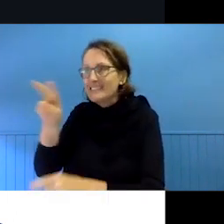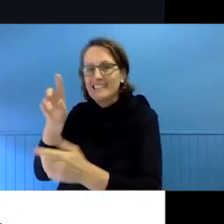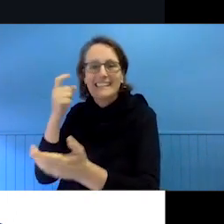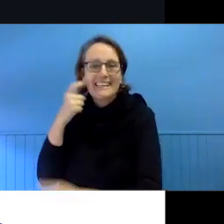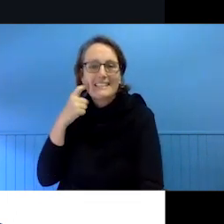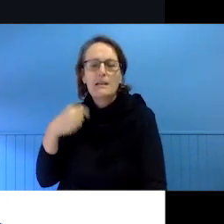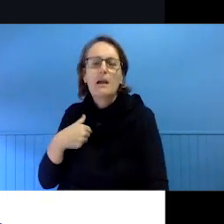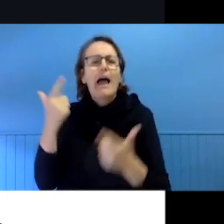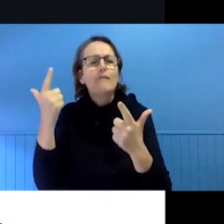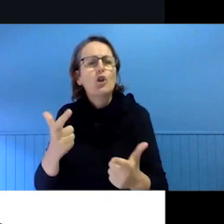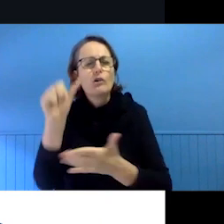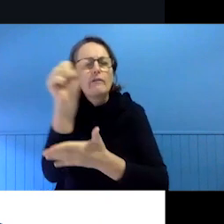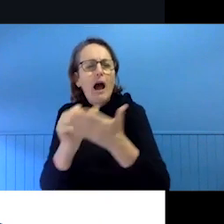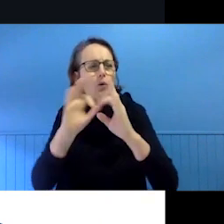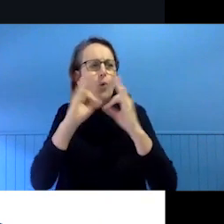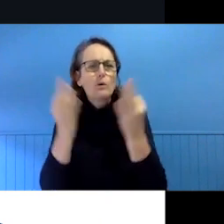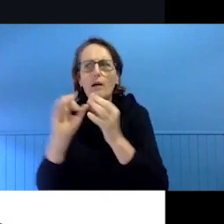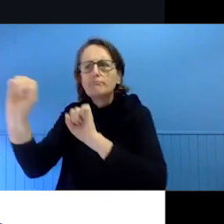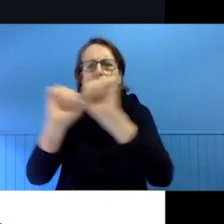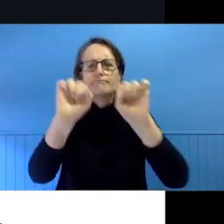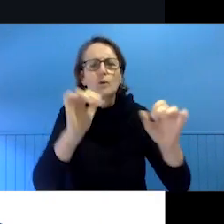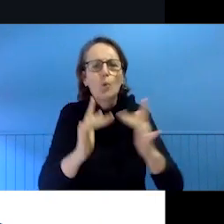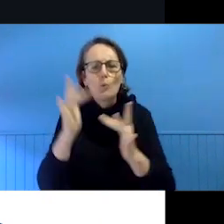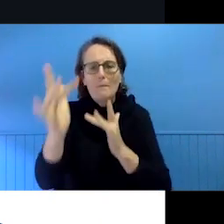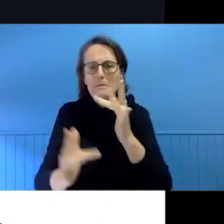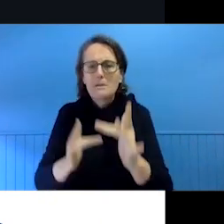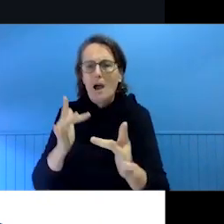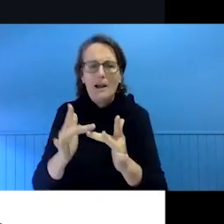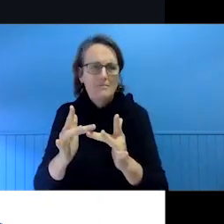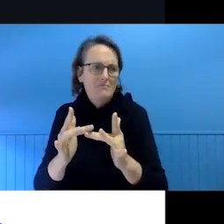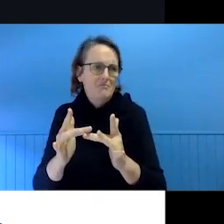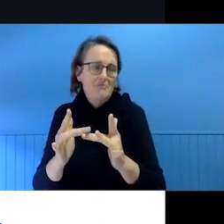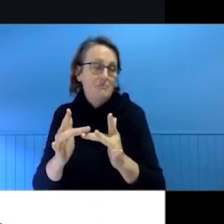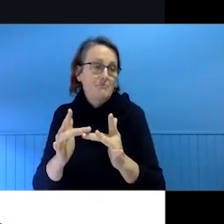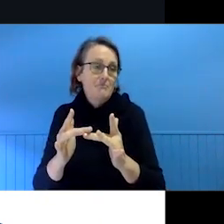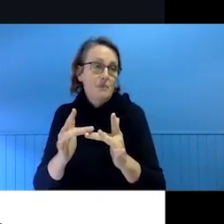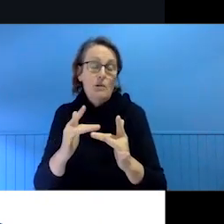organisations websites in the weeks or two after the shutdown, and many